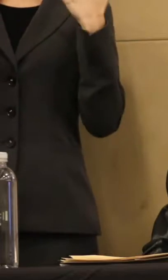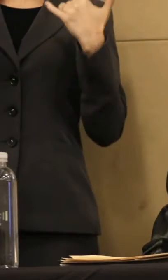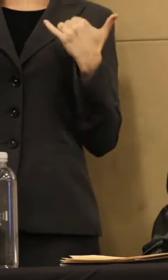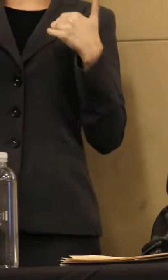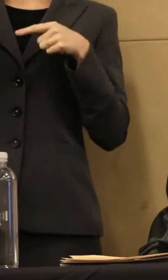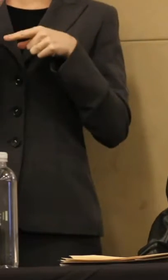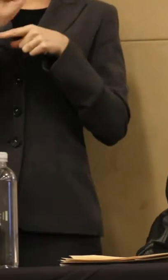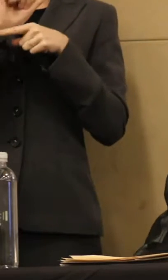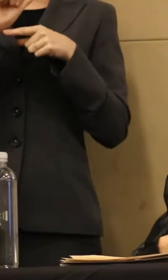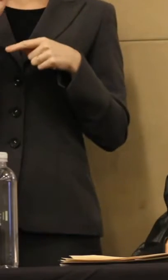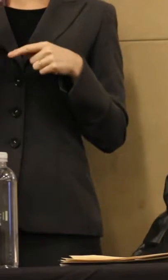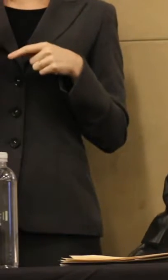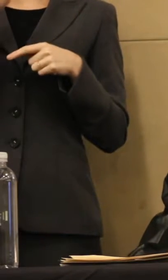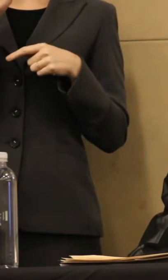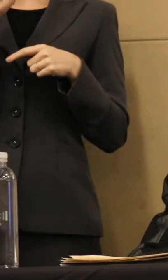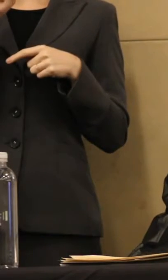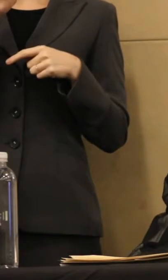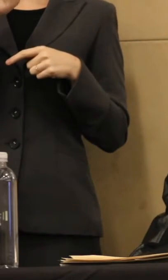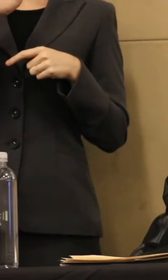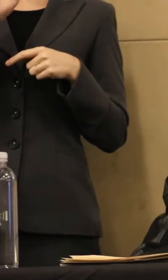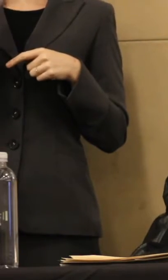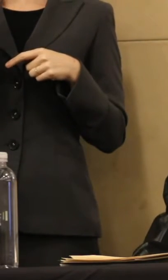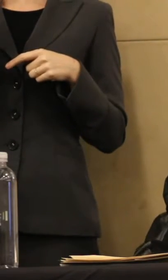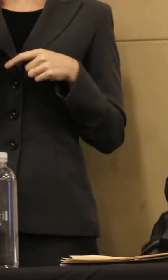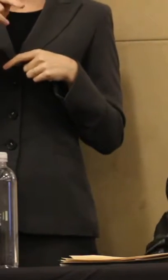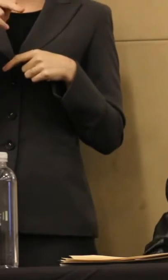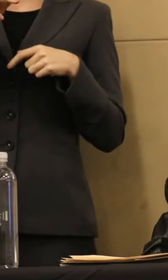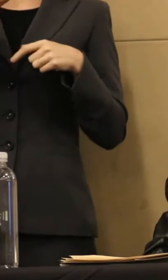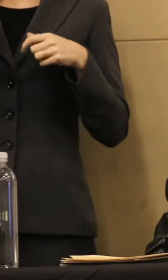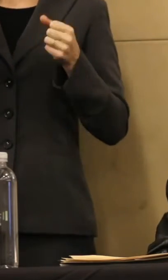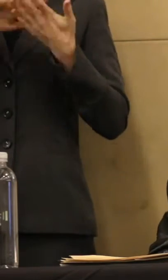more accessible or to help start